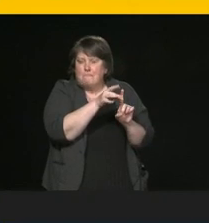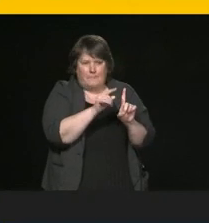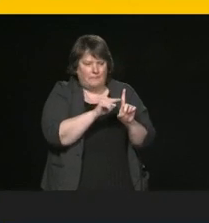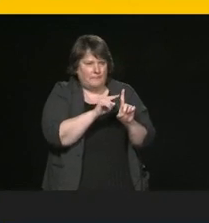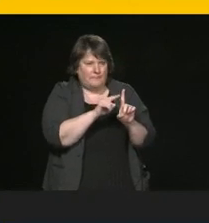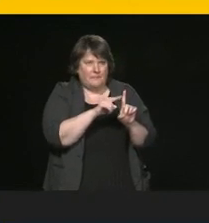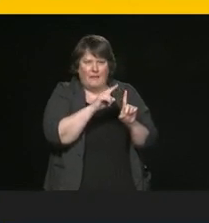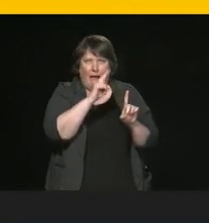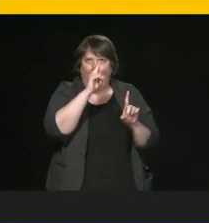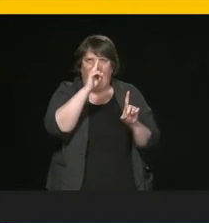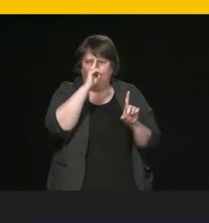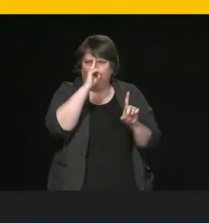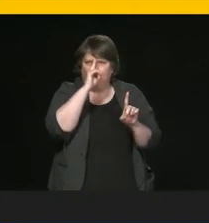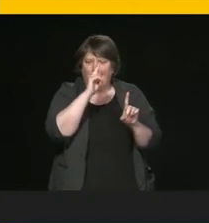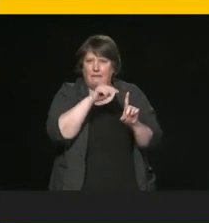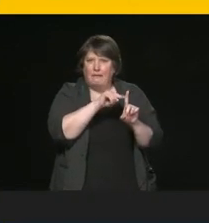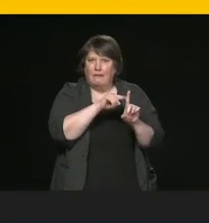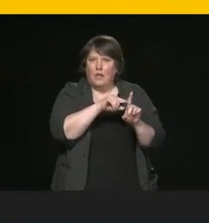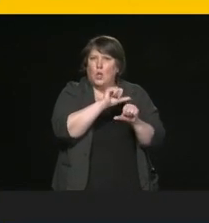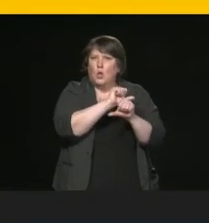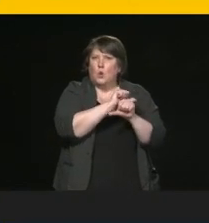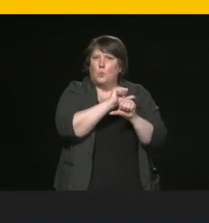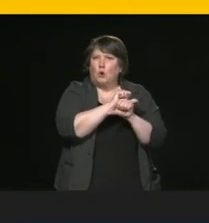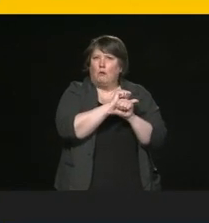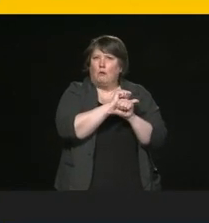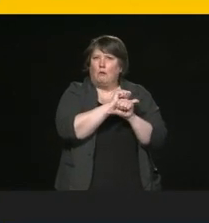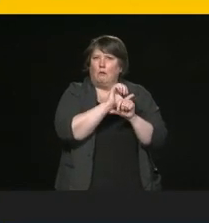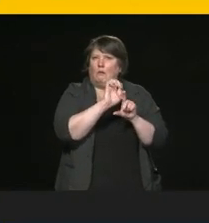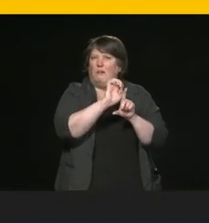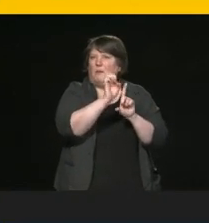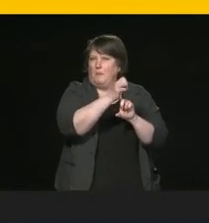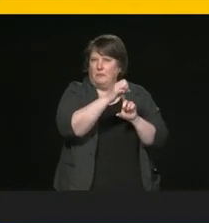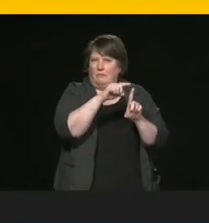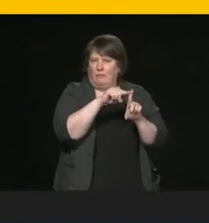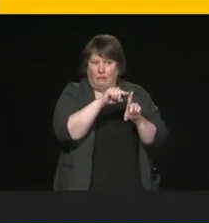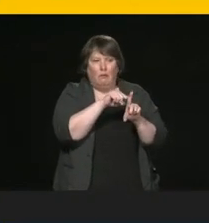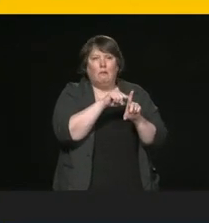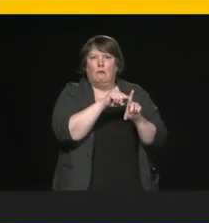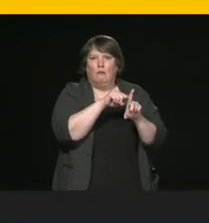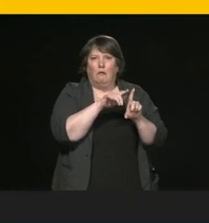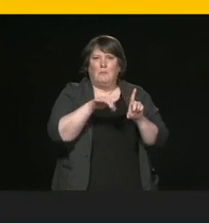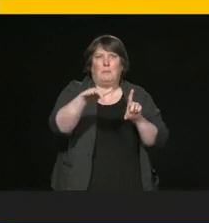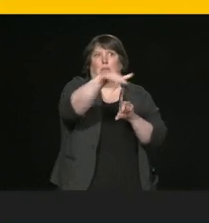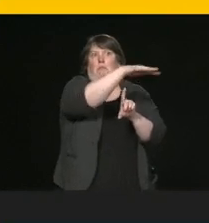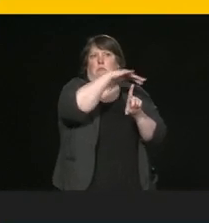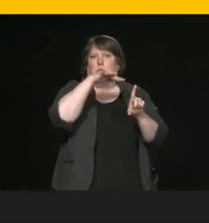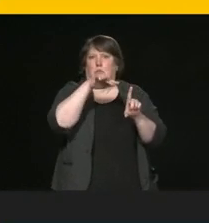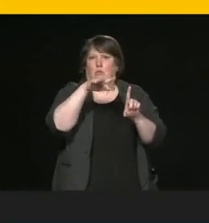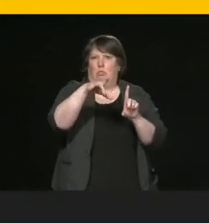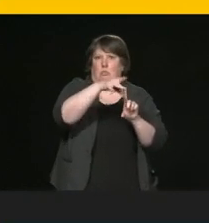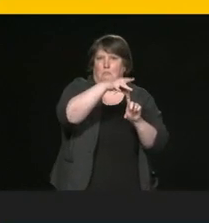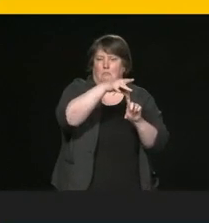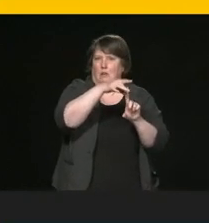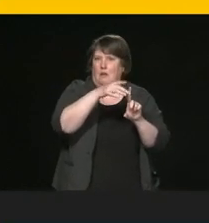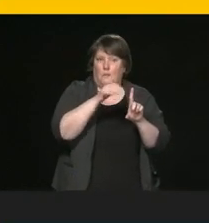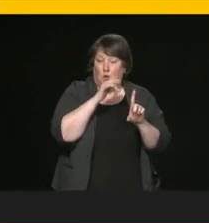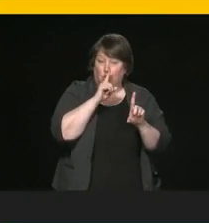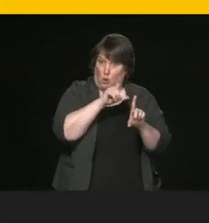THAT WORKER WHO IS I THIS AN ENVIRONMENTAL STAFF HAD ACQUIRED